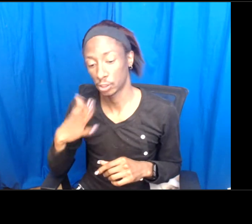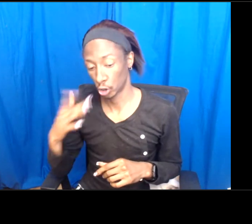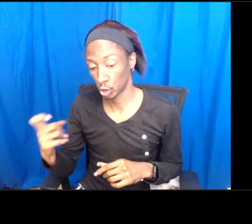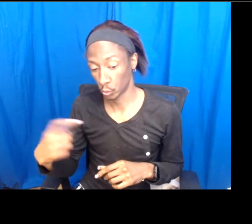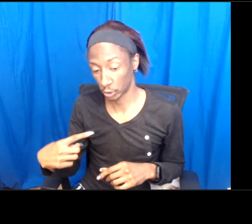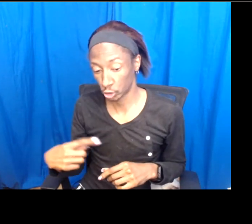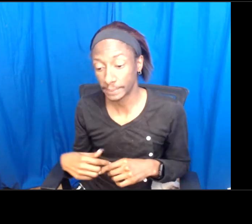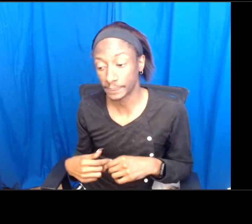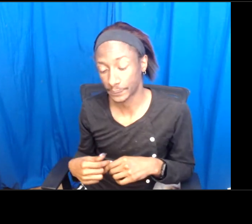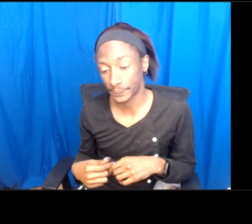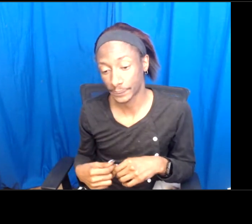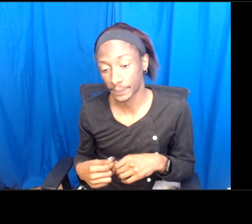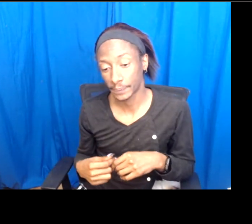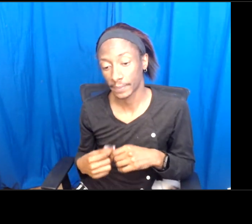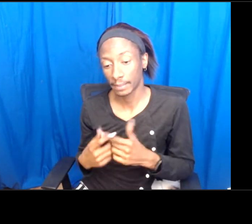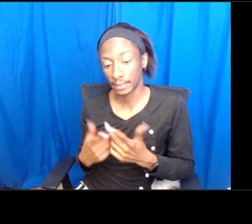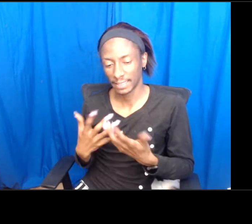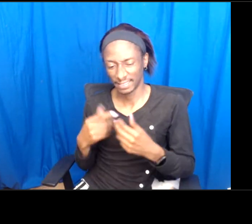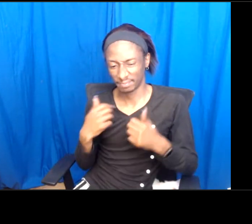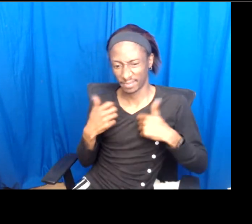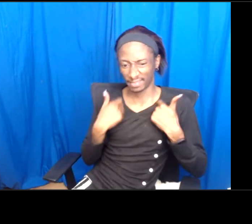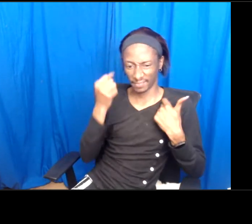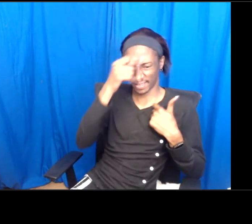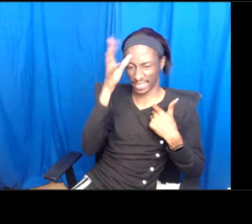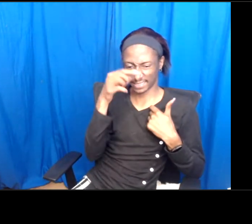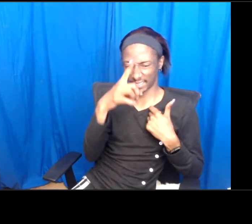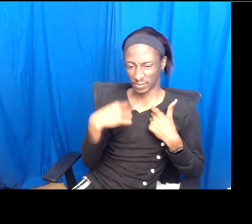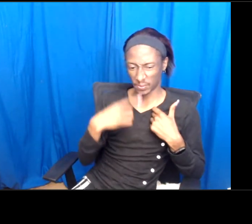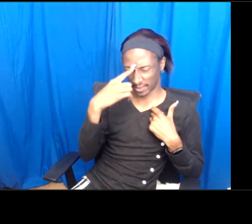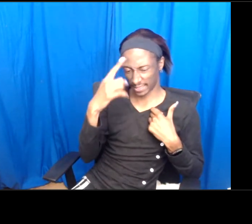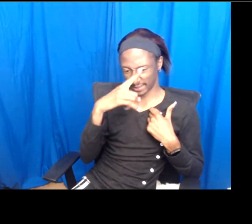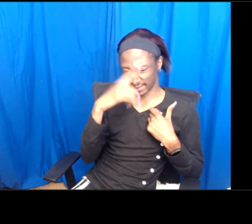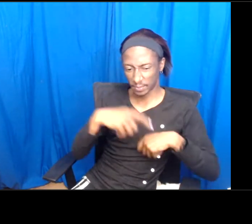And you know being in the Alaska, you think Alaska in the Summertime might be nice weather,